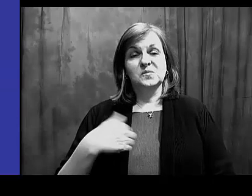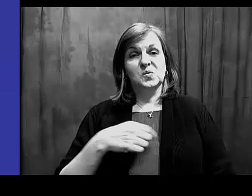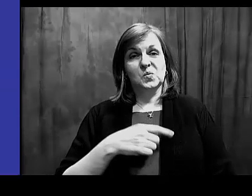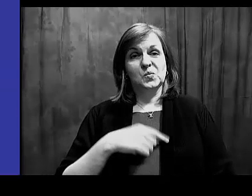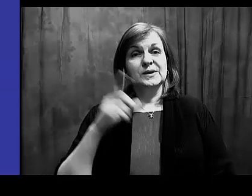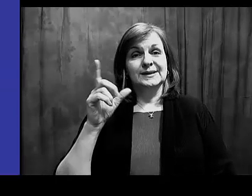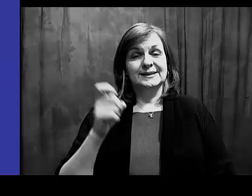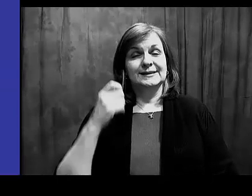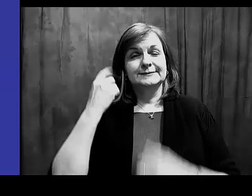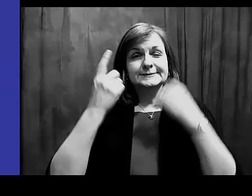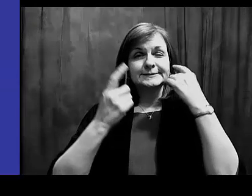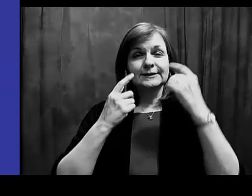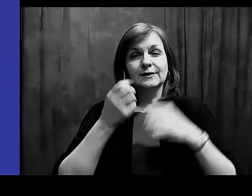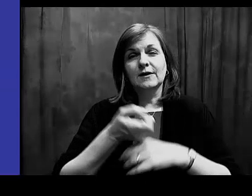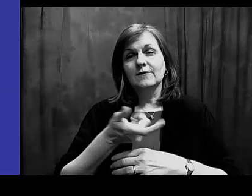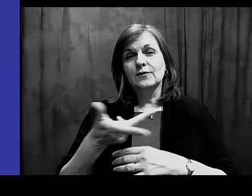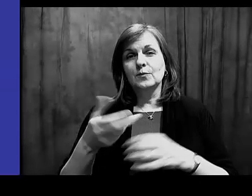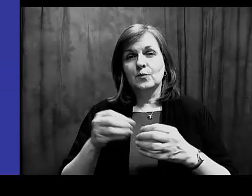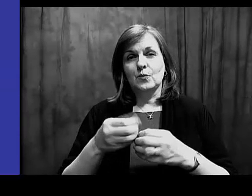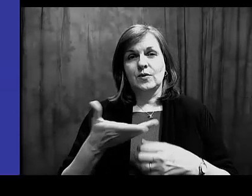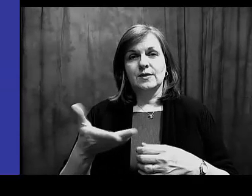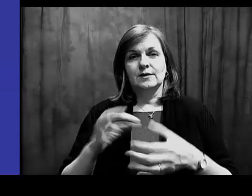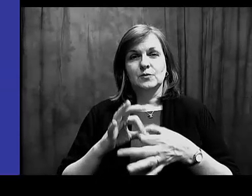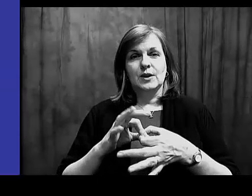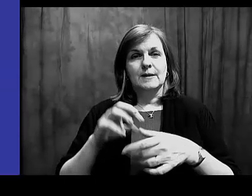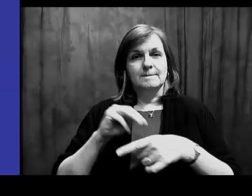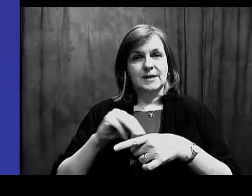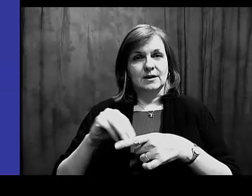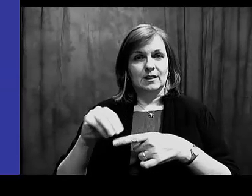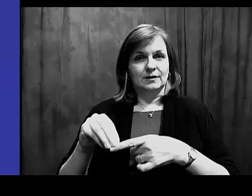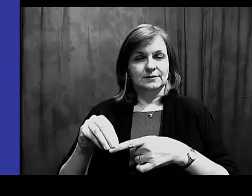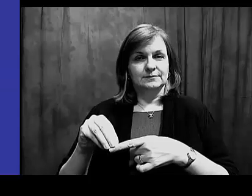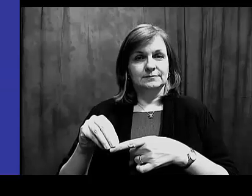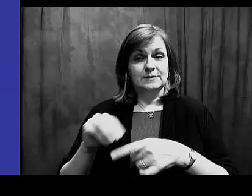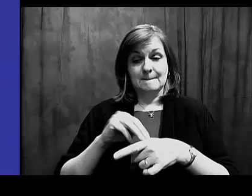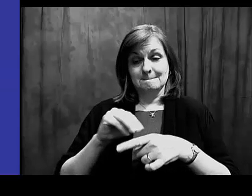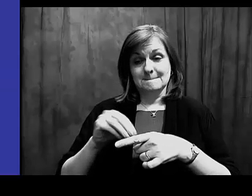We have a number of things that we still need to consider with Mendel